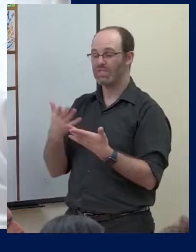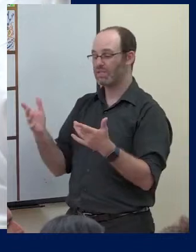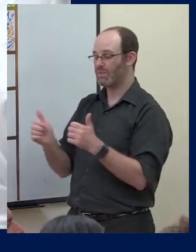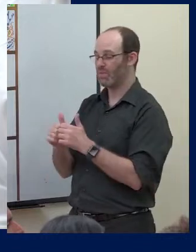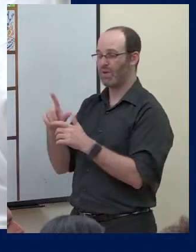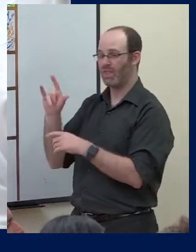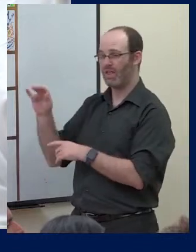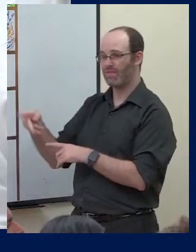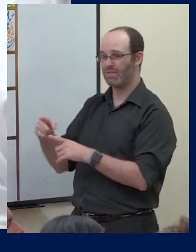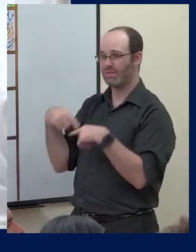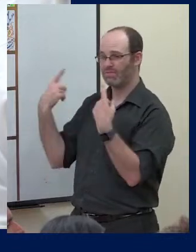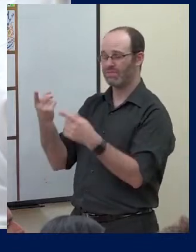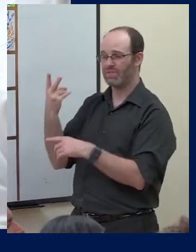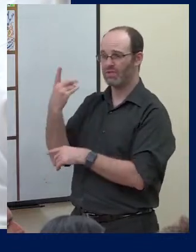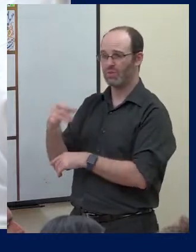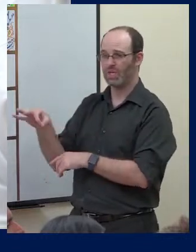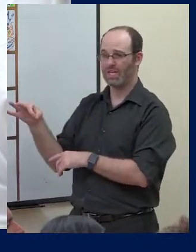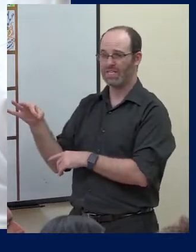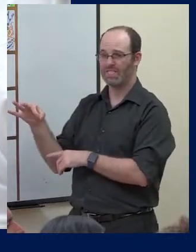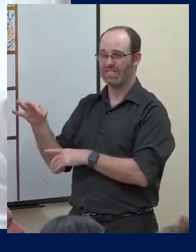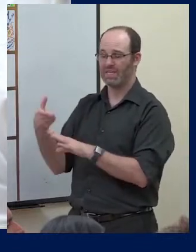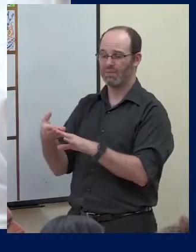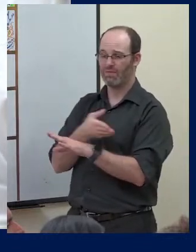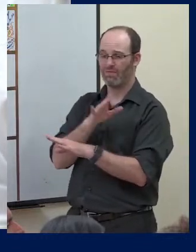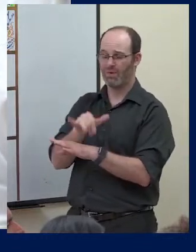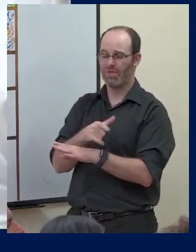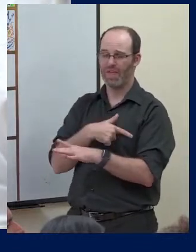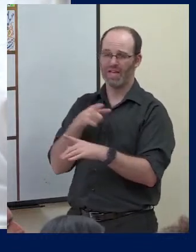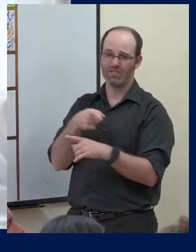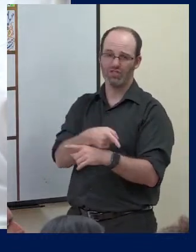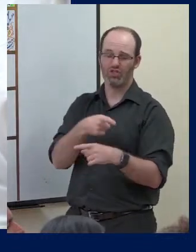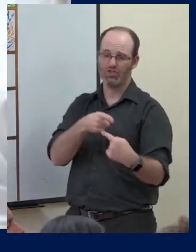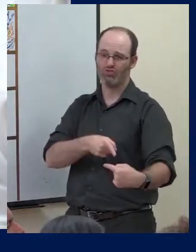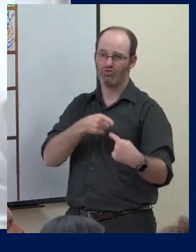Prior to L IP, my daughter struggled with depression.